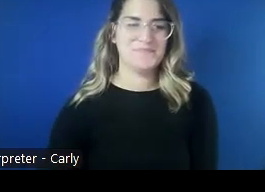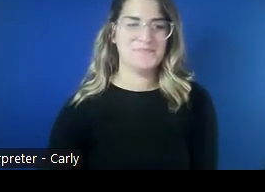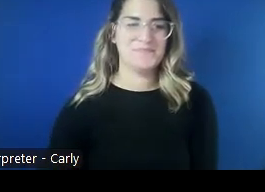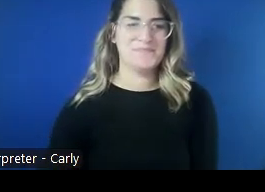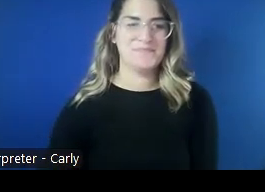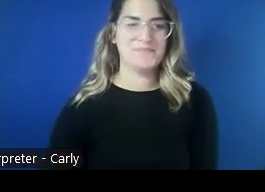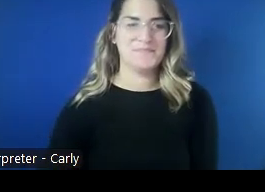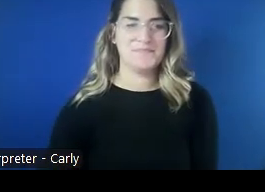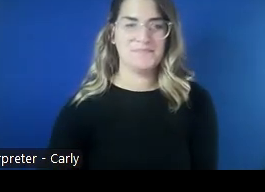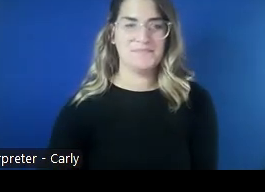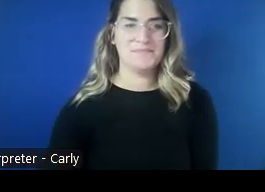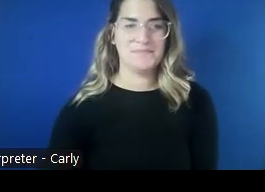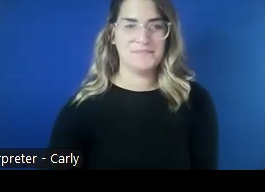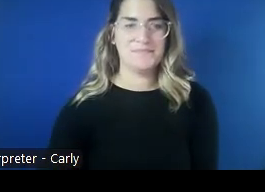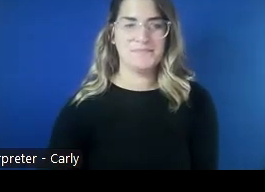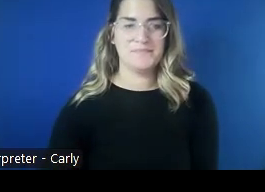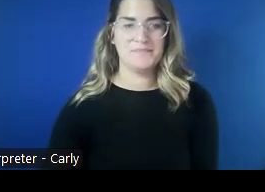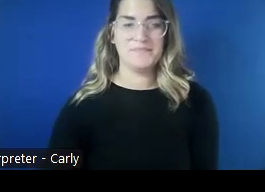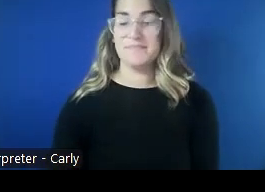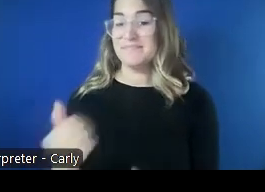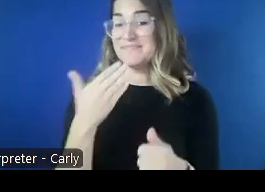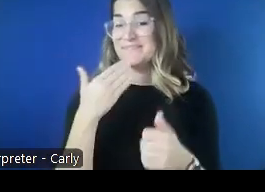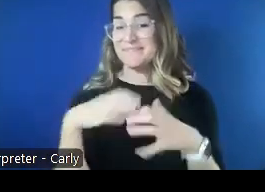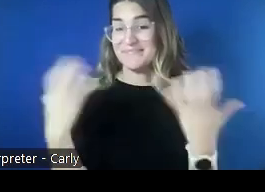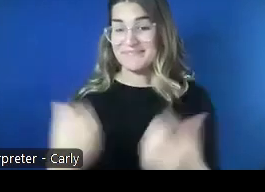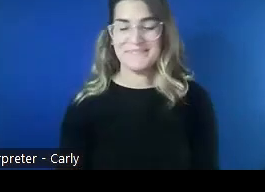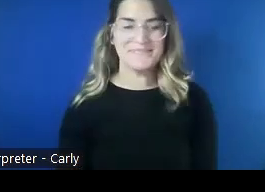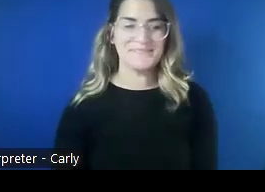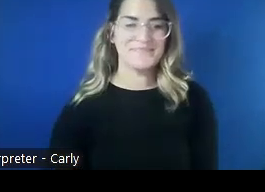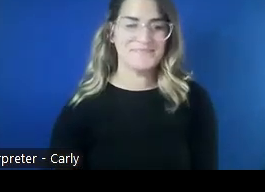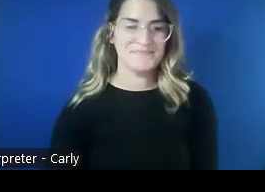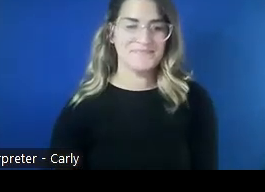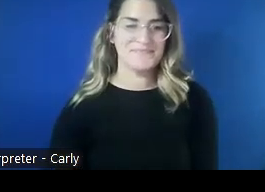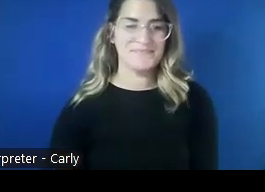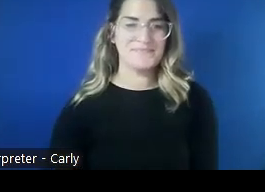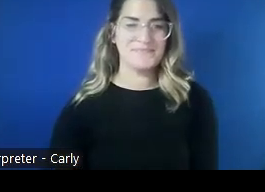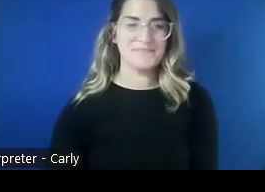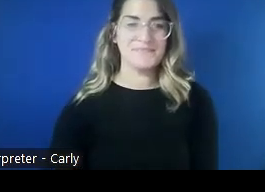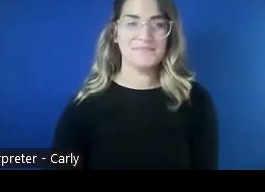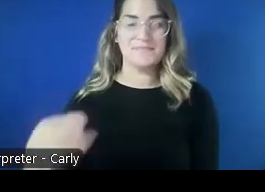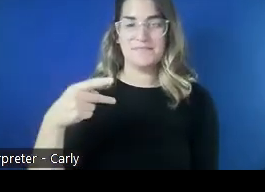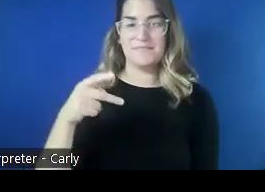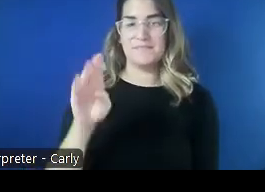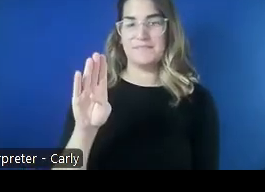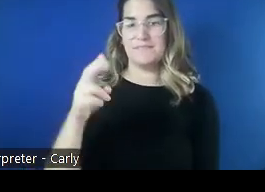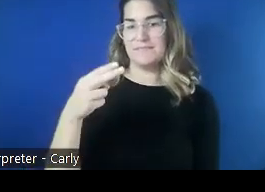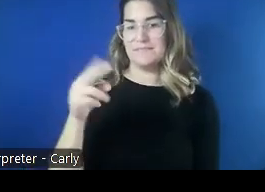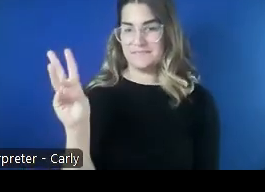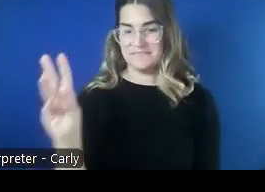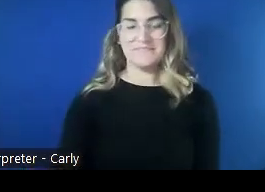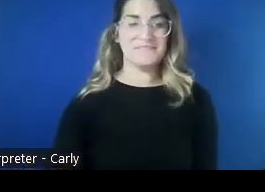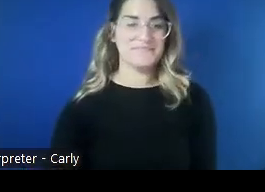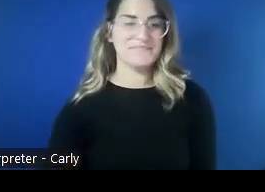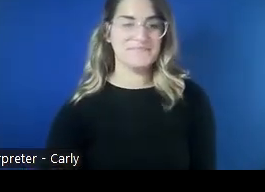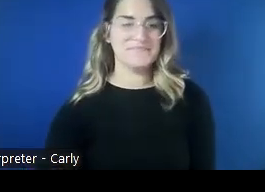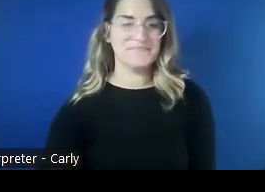much all right so over at pbh andw we have lots of things going on that we include our little